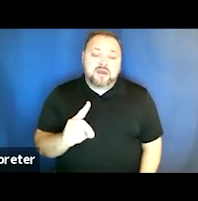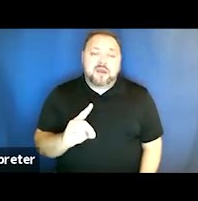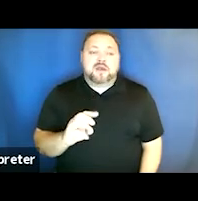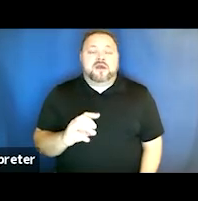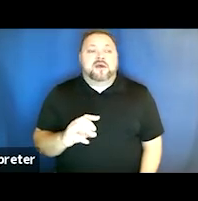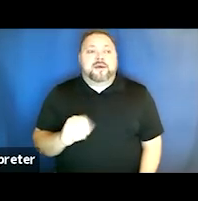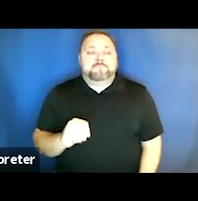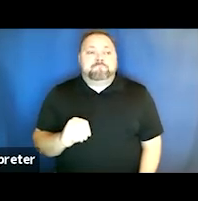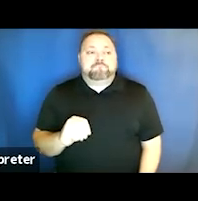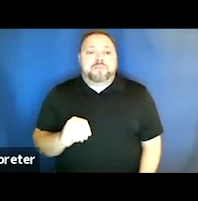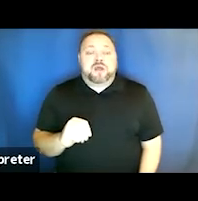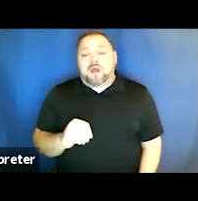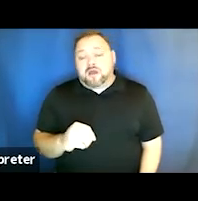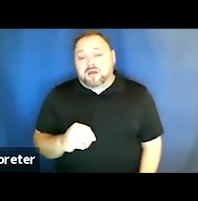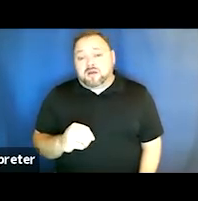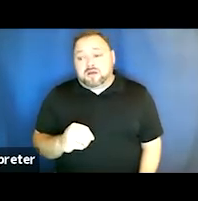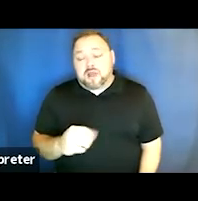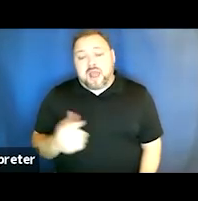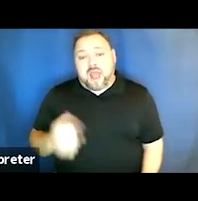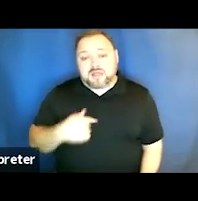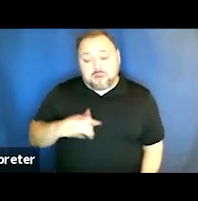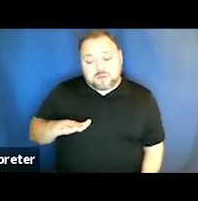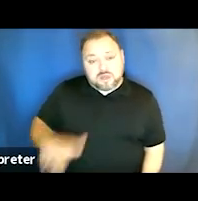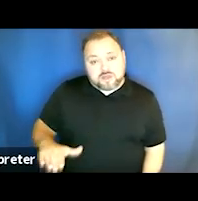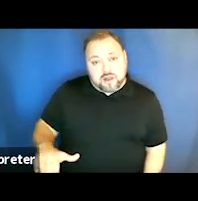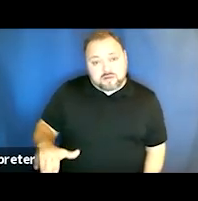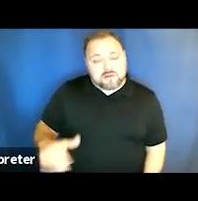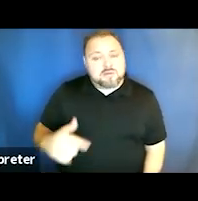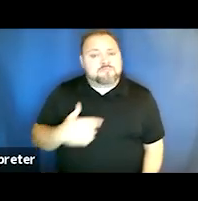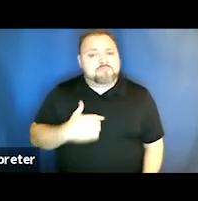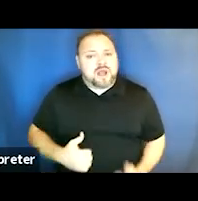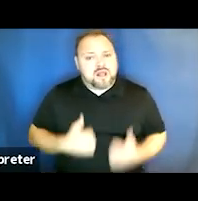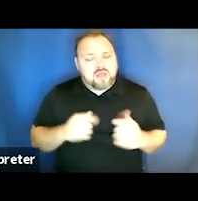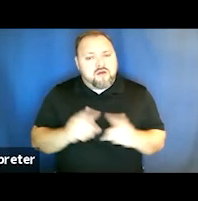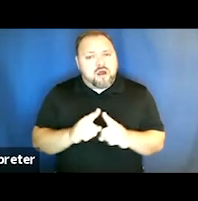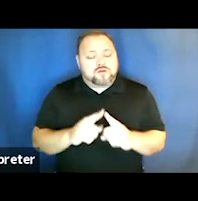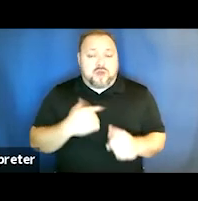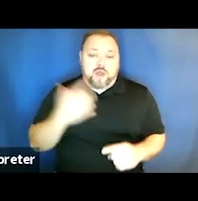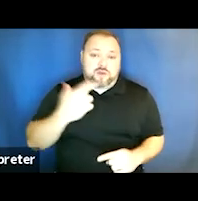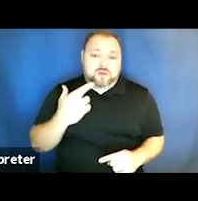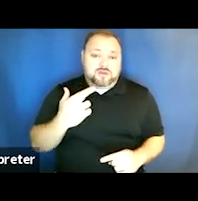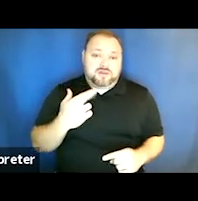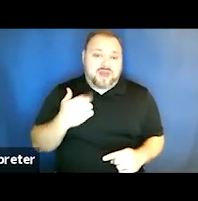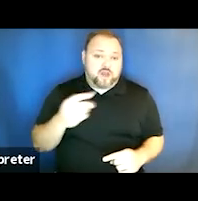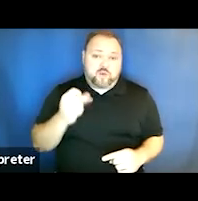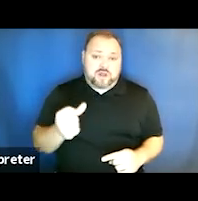As a young child my life was awesome. I found a way to quickly adapt to my disabilities,